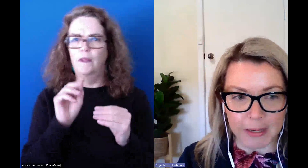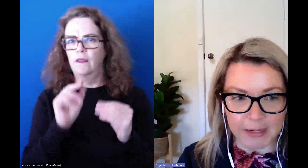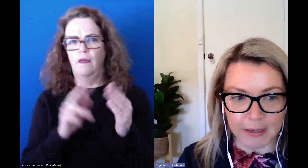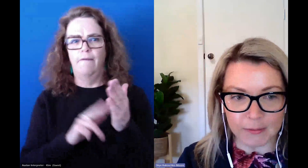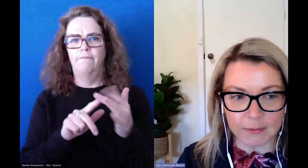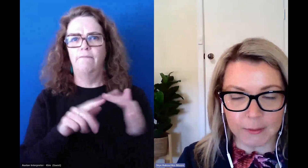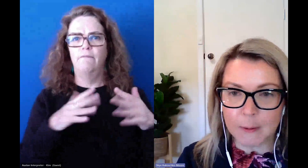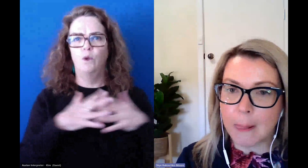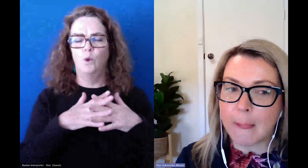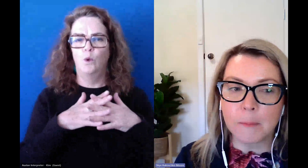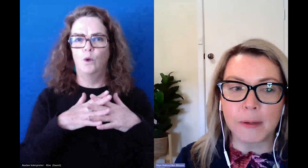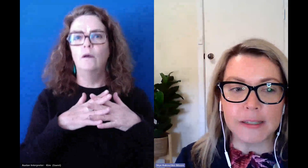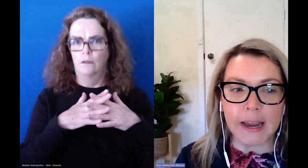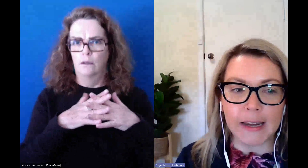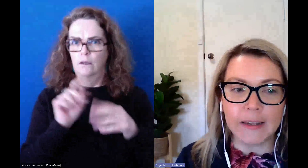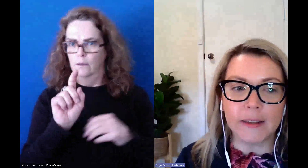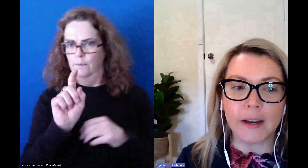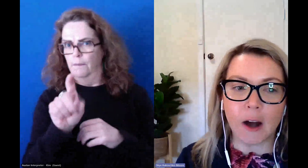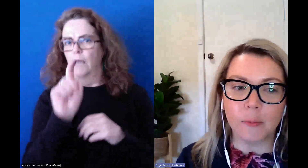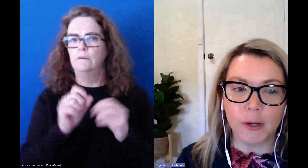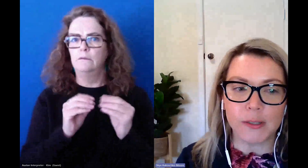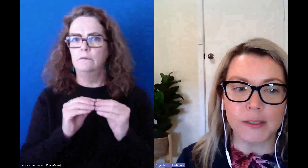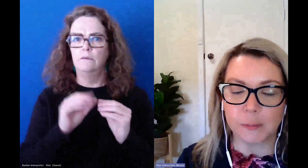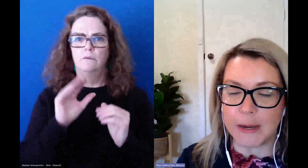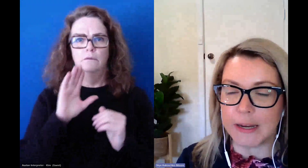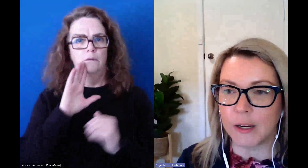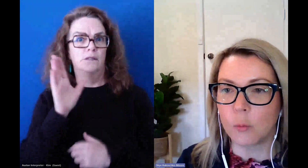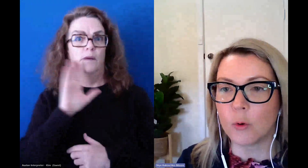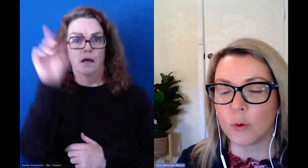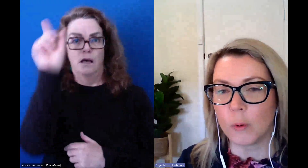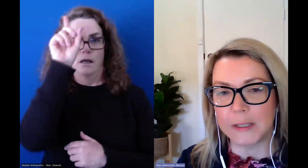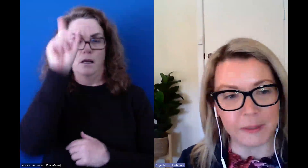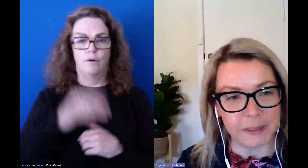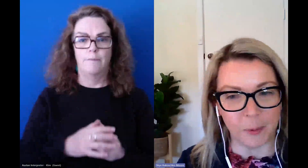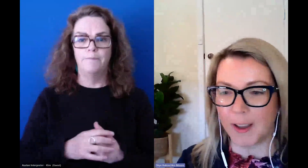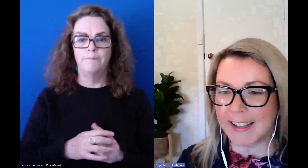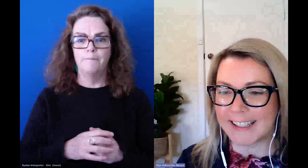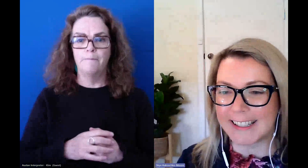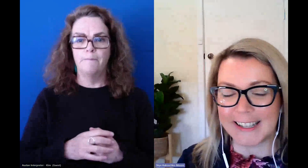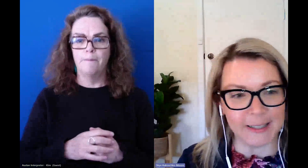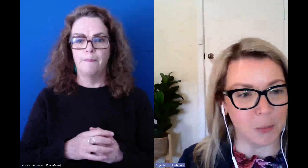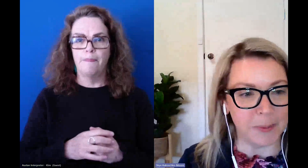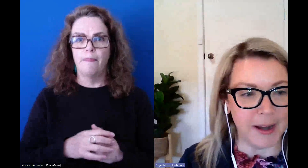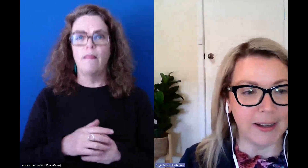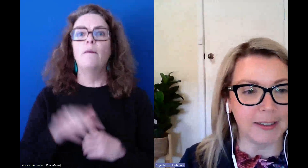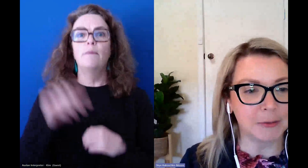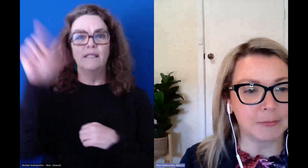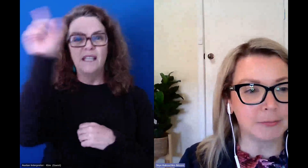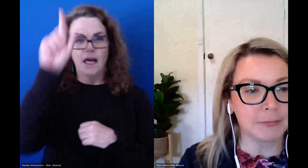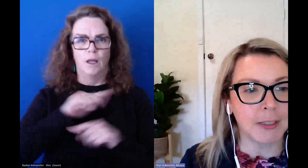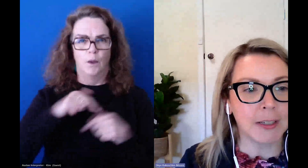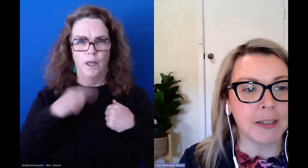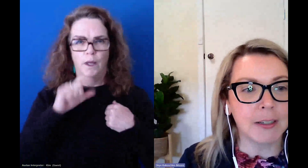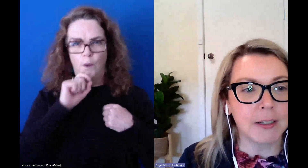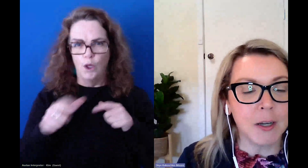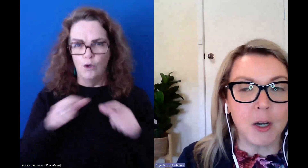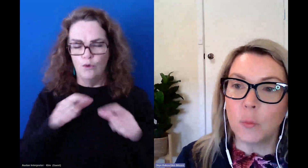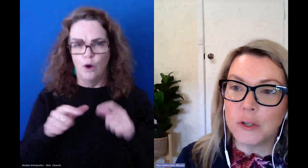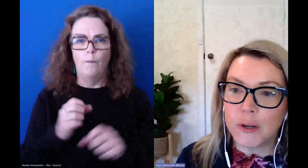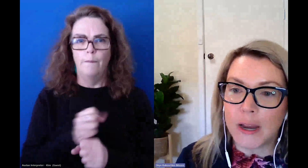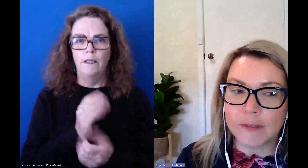speaker. But today the current person speaking will always be spotlighted in this webinar. We do have